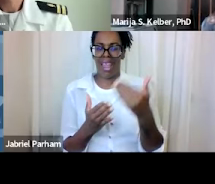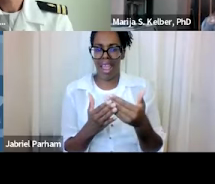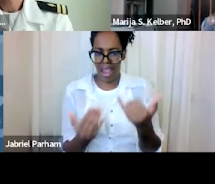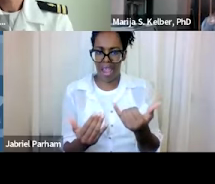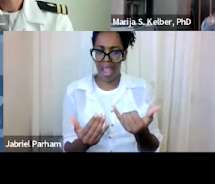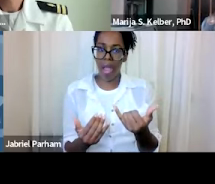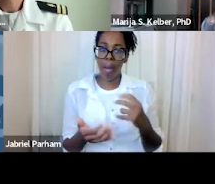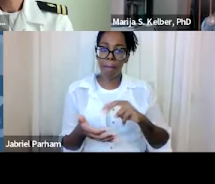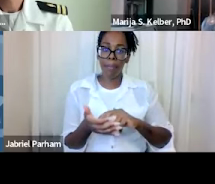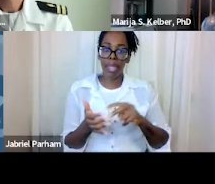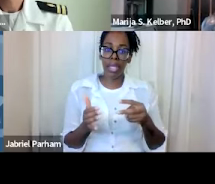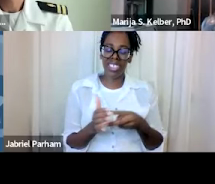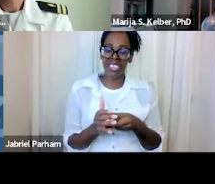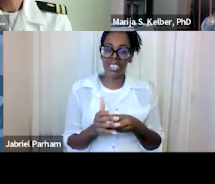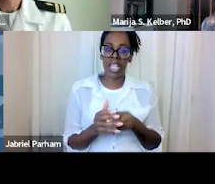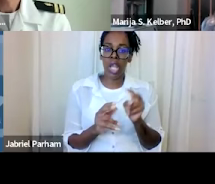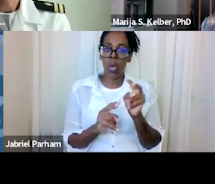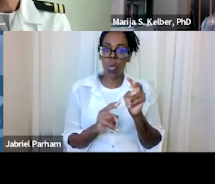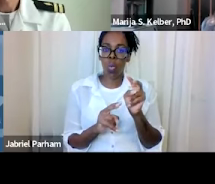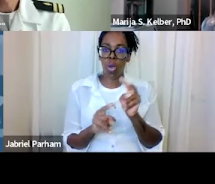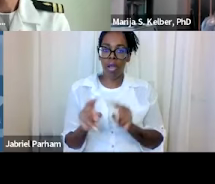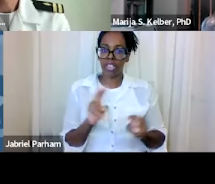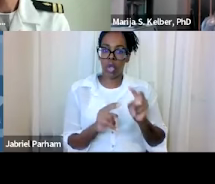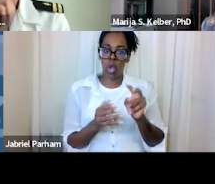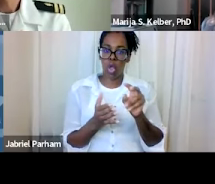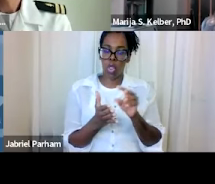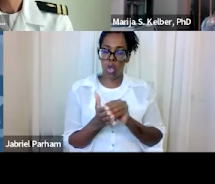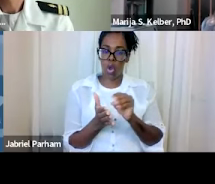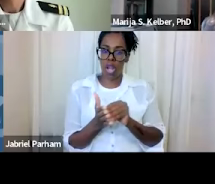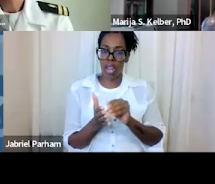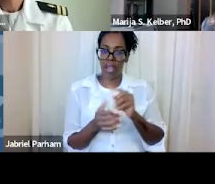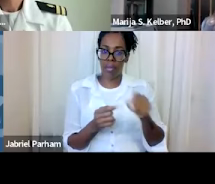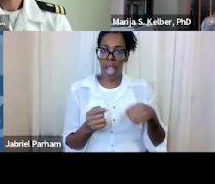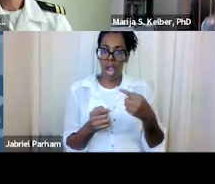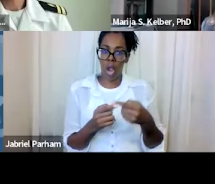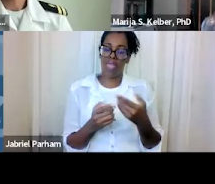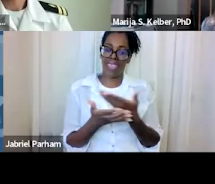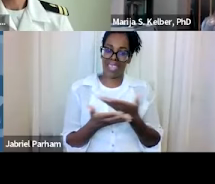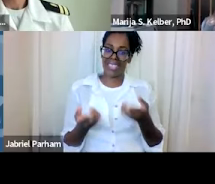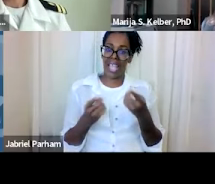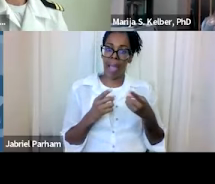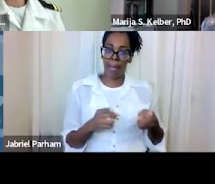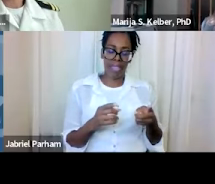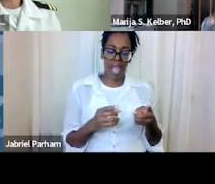failing to prevent, bearing witness to, or learning about acts that transgress deeply held moral beliefs and expectations.